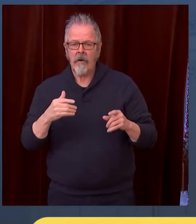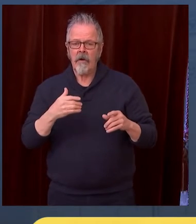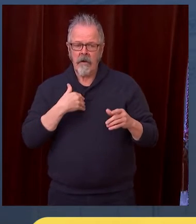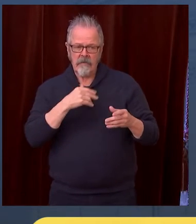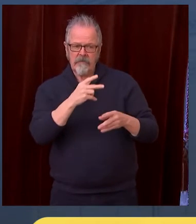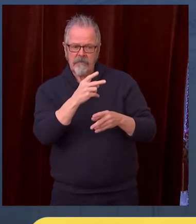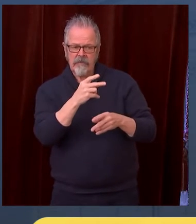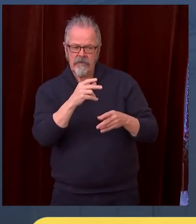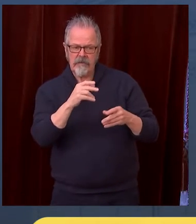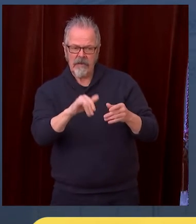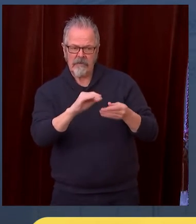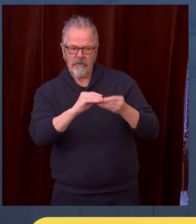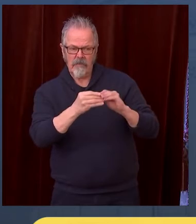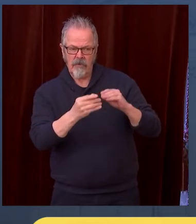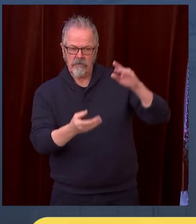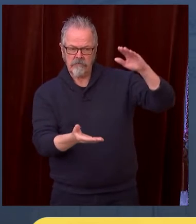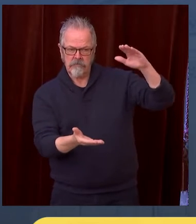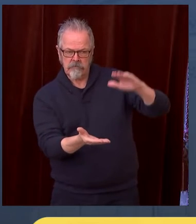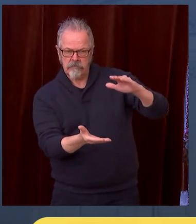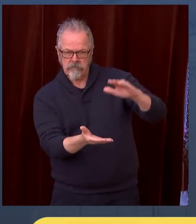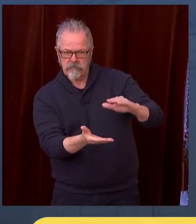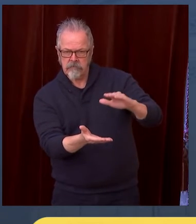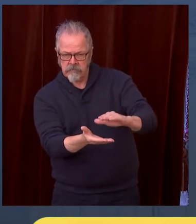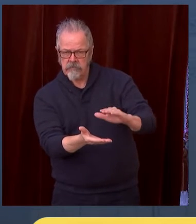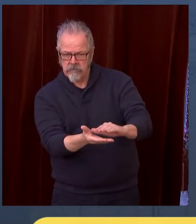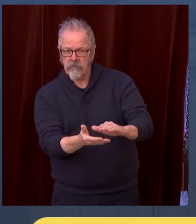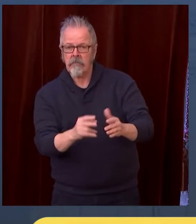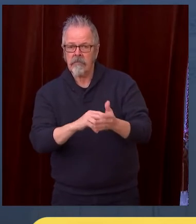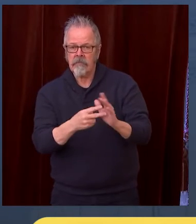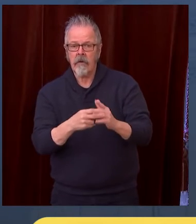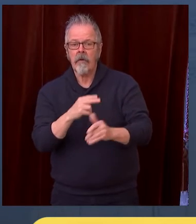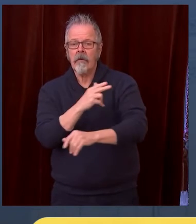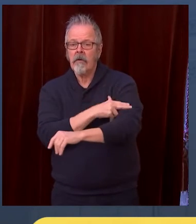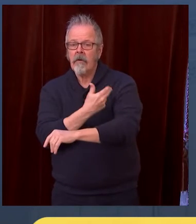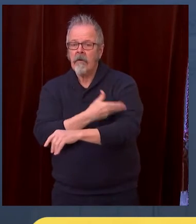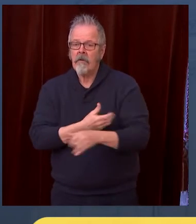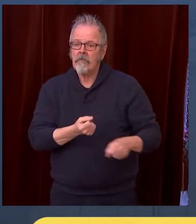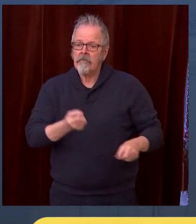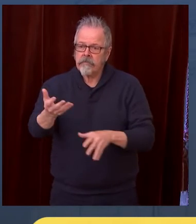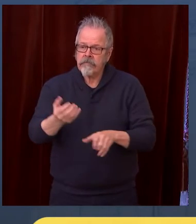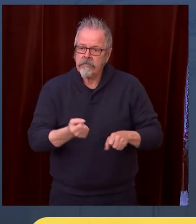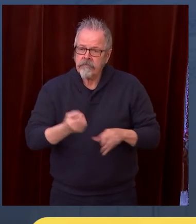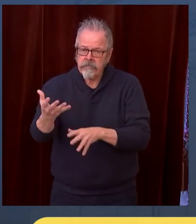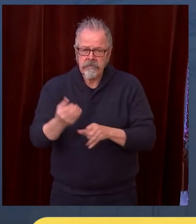So that the hospital admissions get low enough not to jam our hospitals.